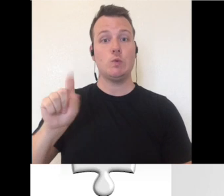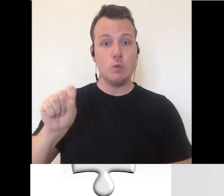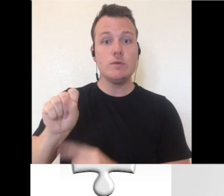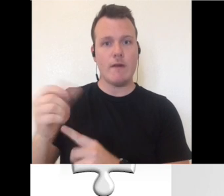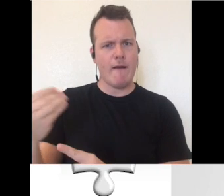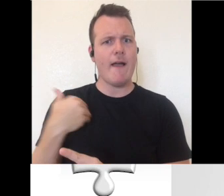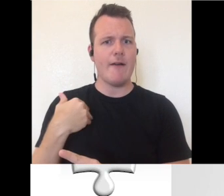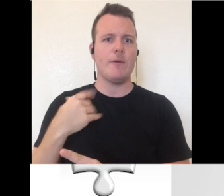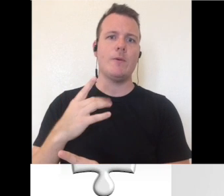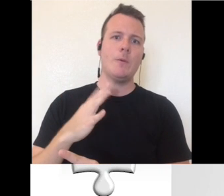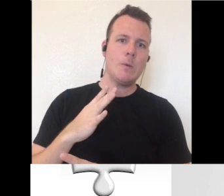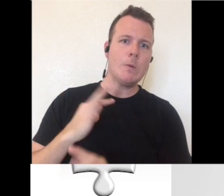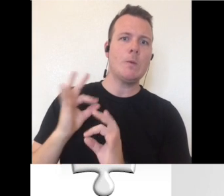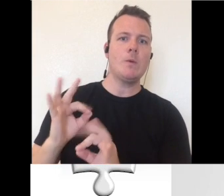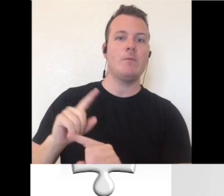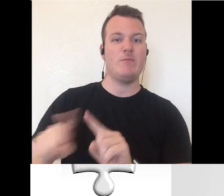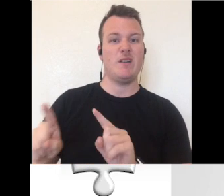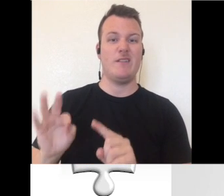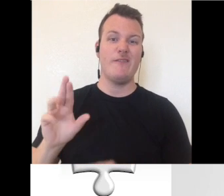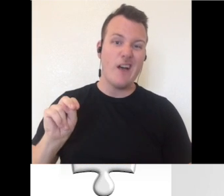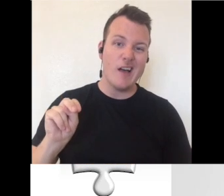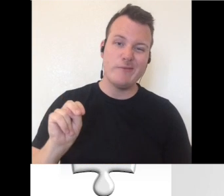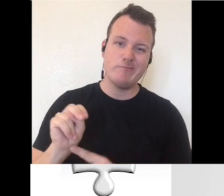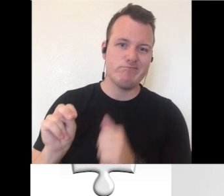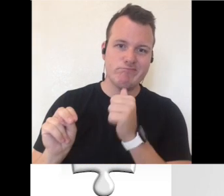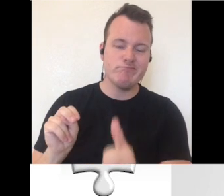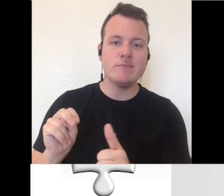than it used to be with some of the tools we have these days, it's still not